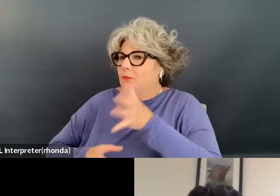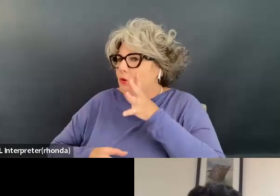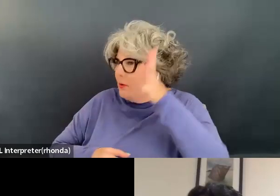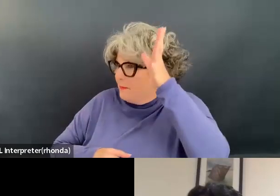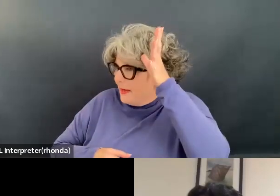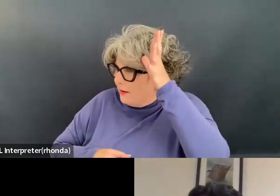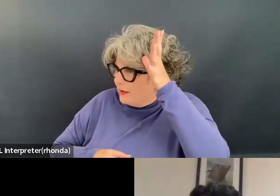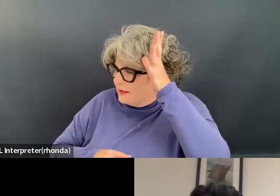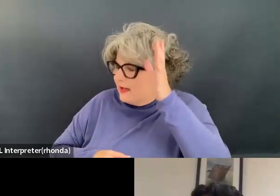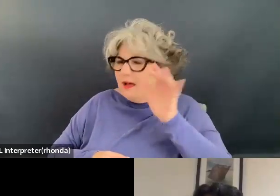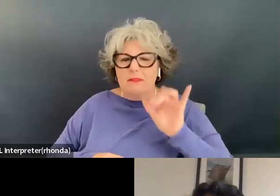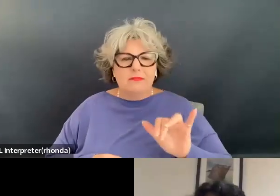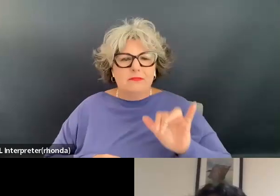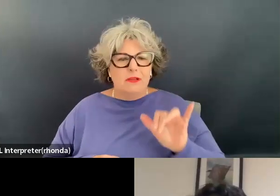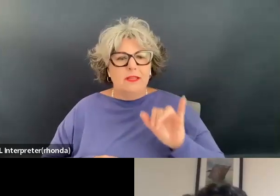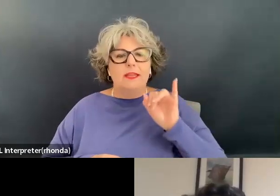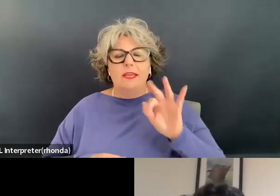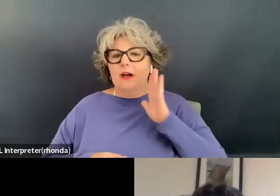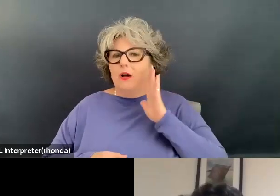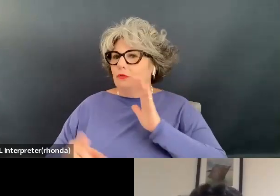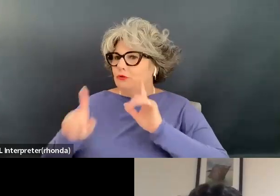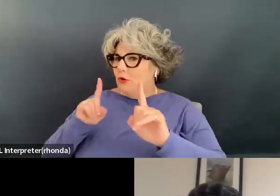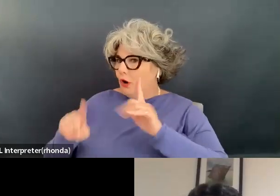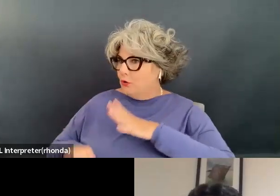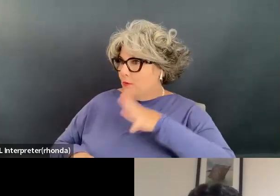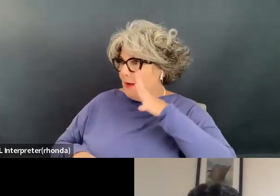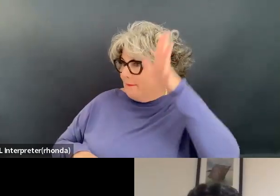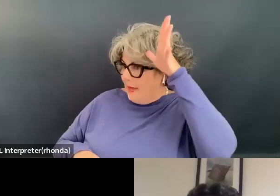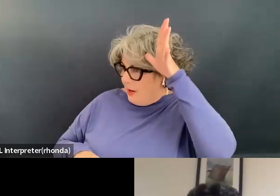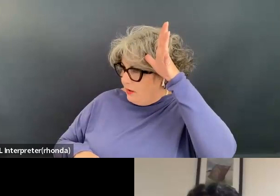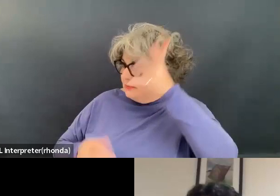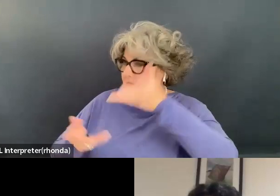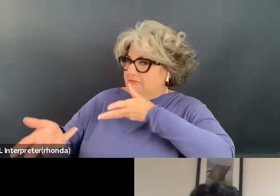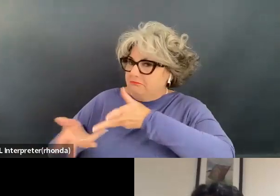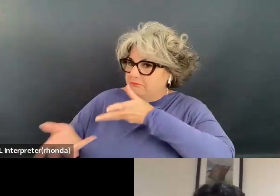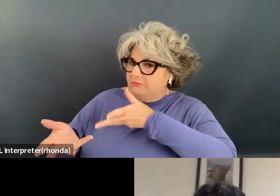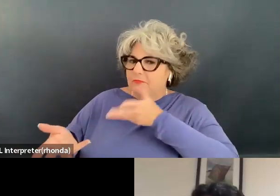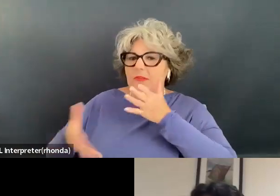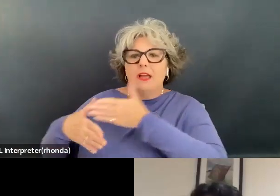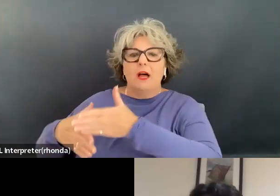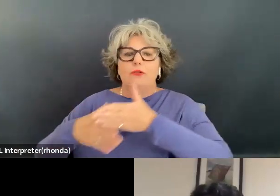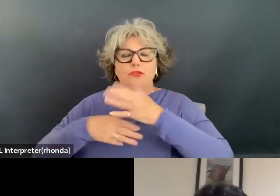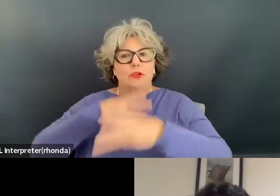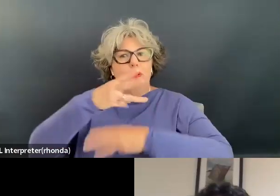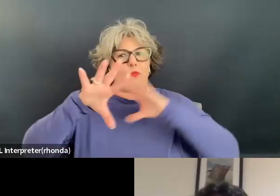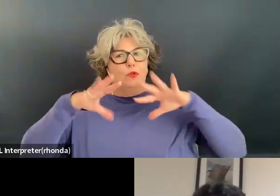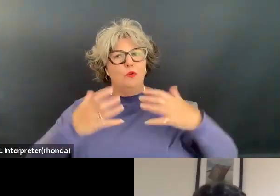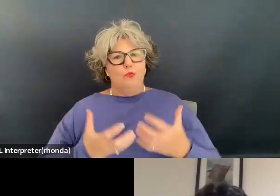I thought that if I'm going to talk with my parents, I'm going to share it with the world. I'm going to make it into a film